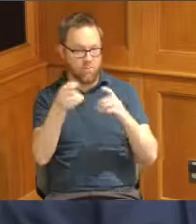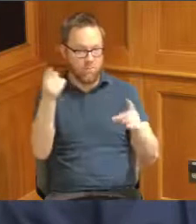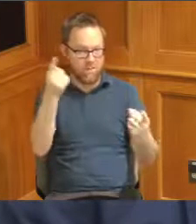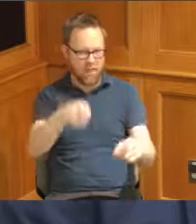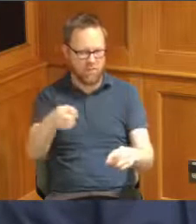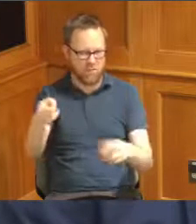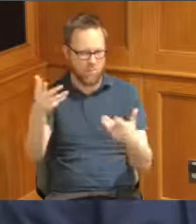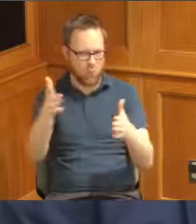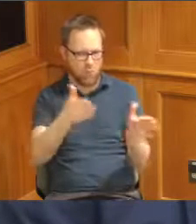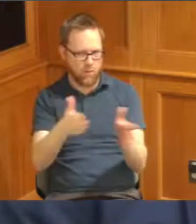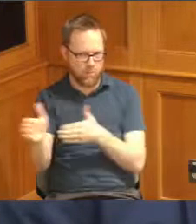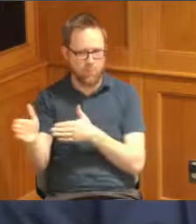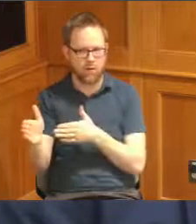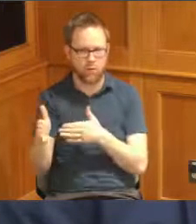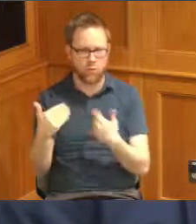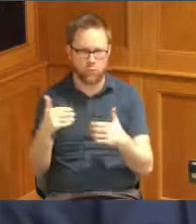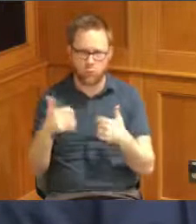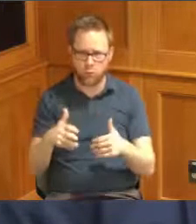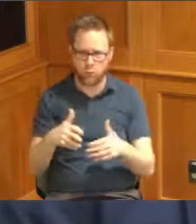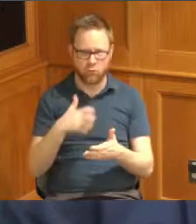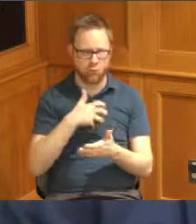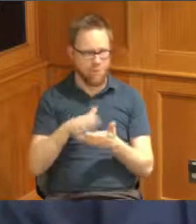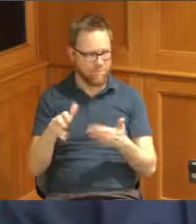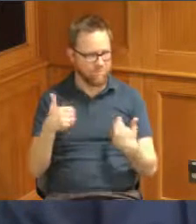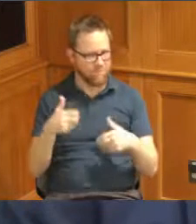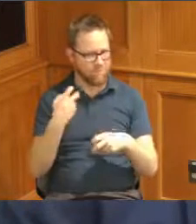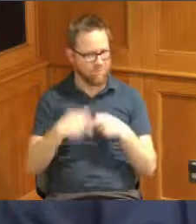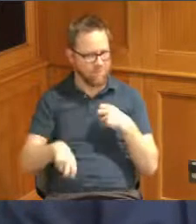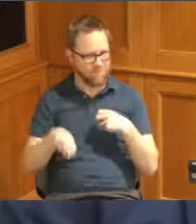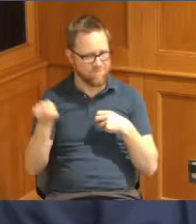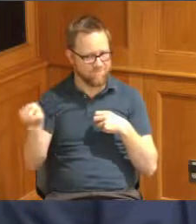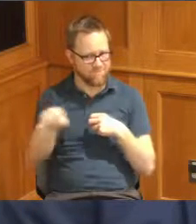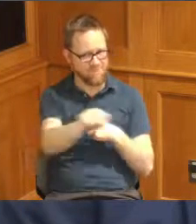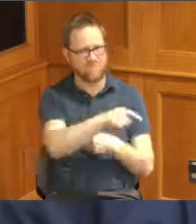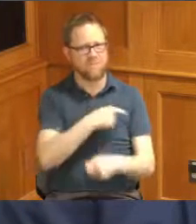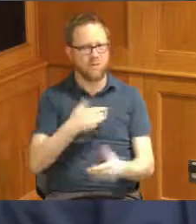and rougher out there so I really appreciate what you do and thank you for your leadership and and